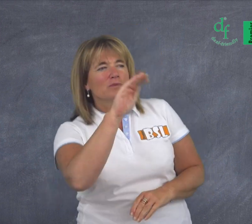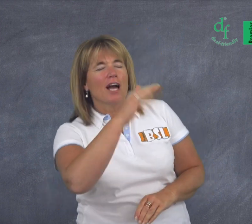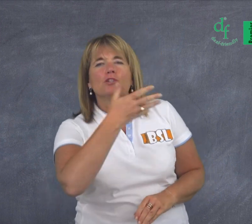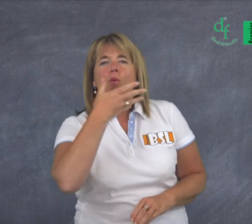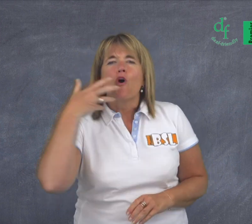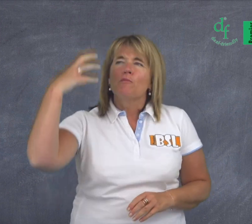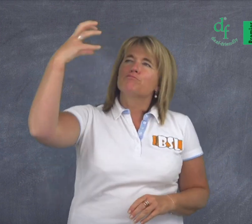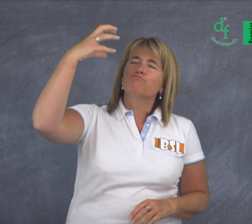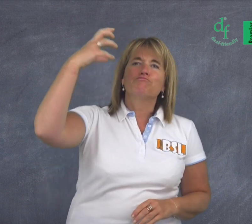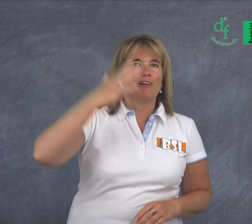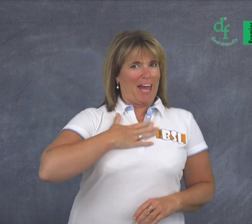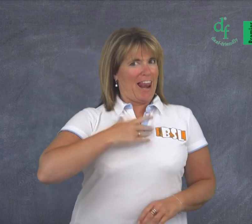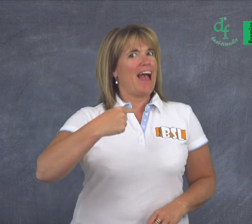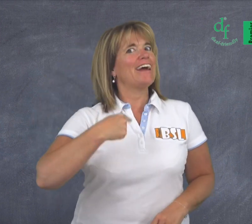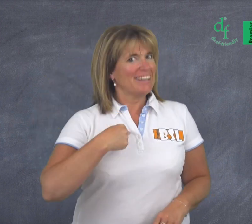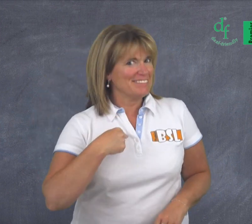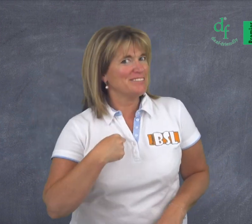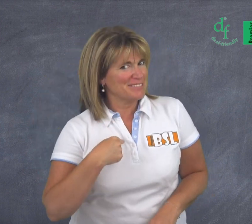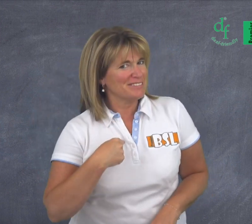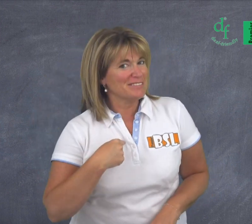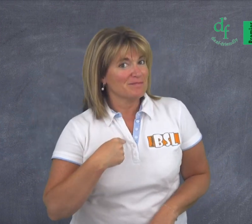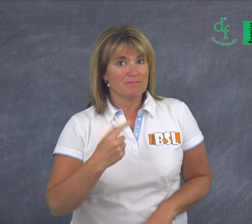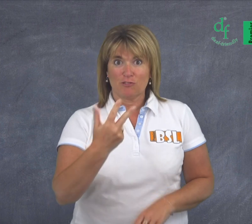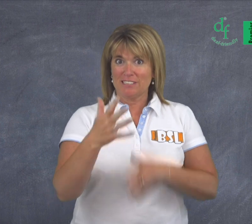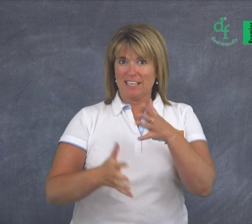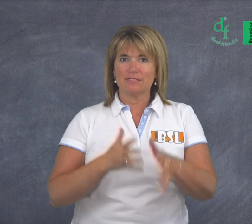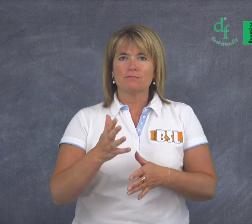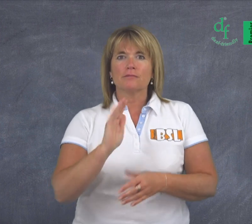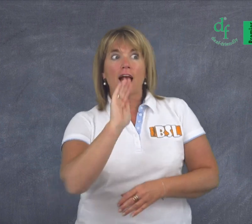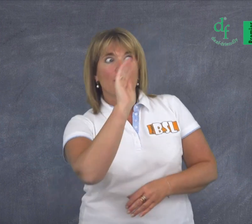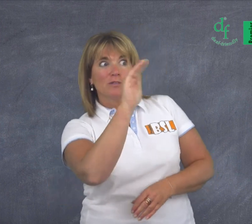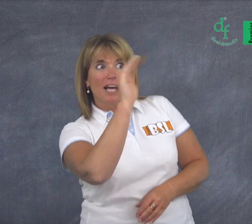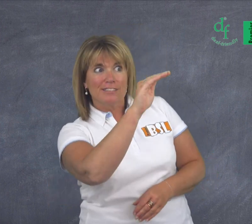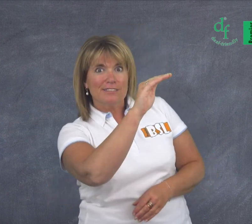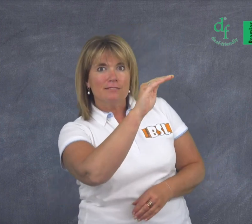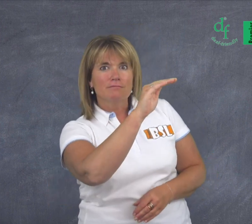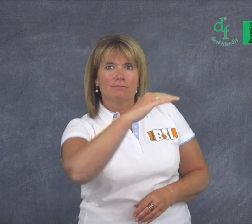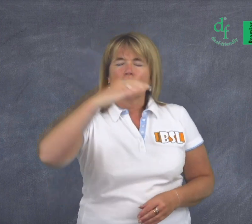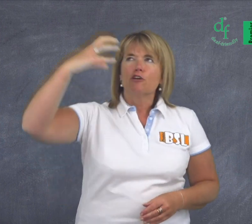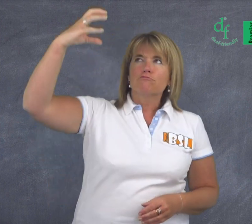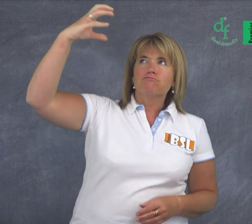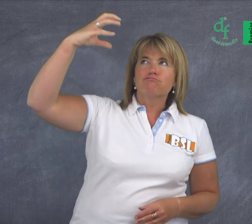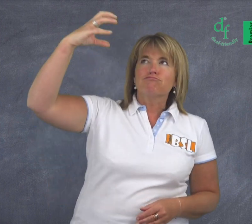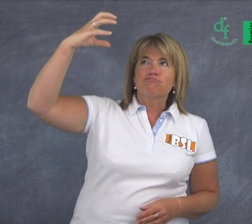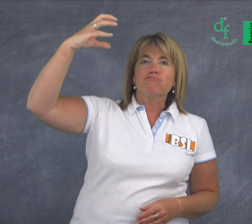I like being outside on warm sunny days. 3 signs - Outside outside Sunny